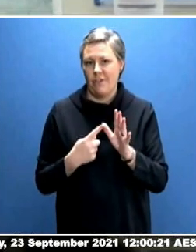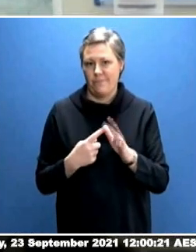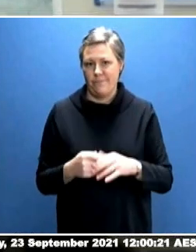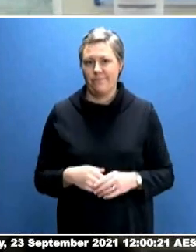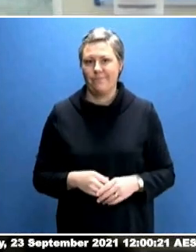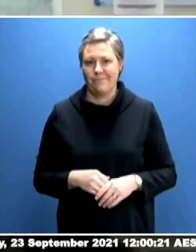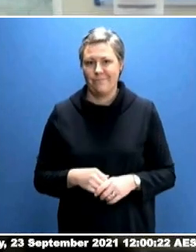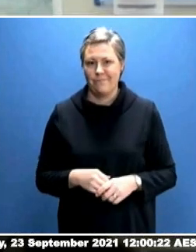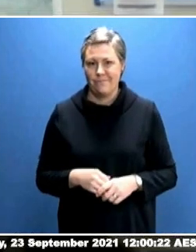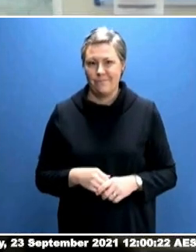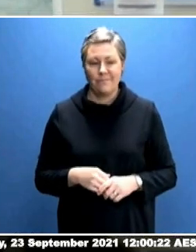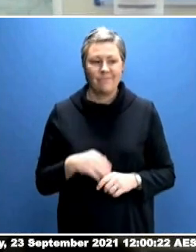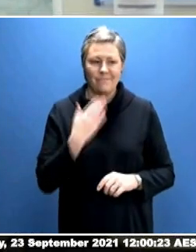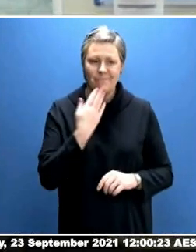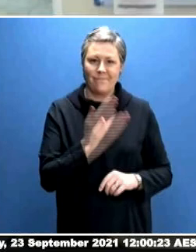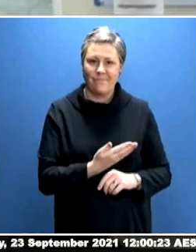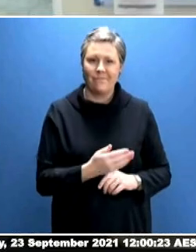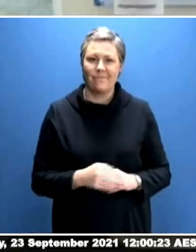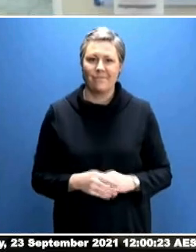Yes, thank you, Mr Espie, for that introduction.